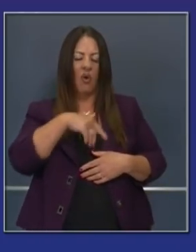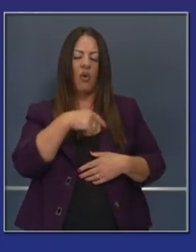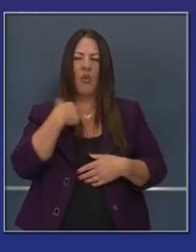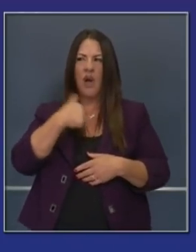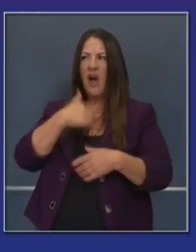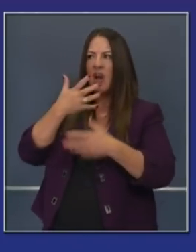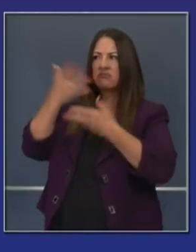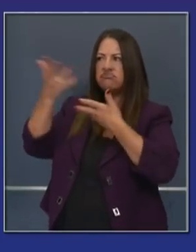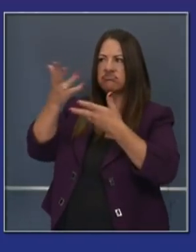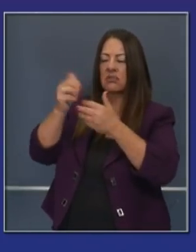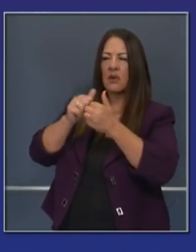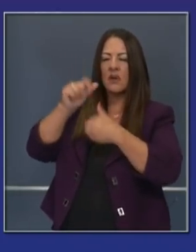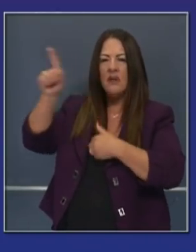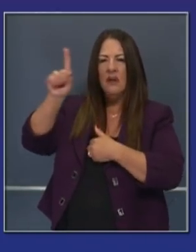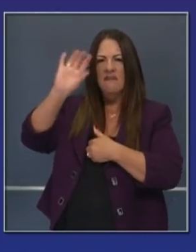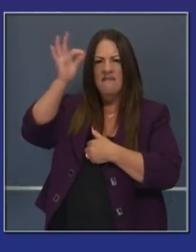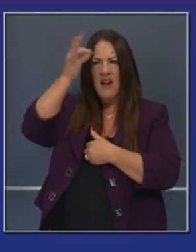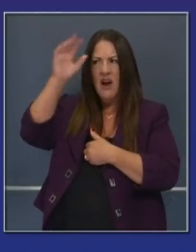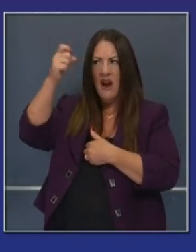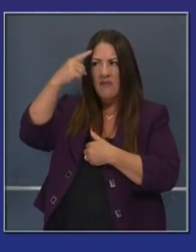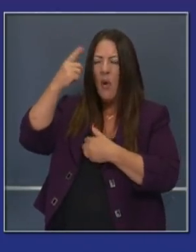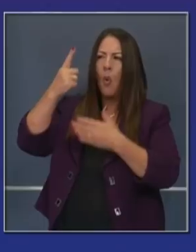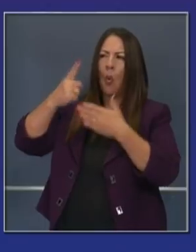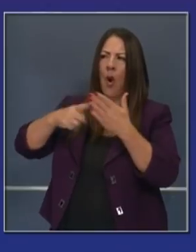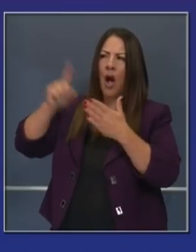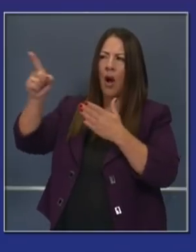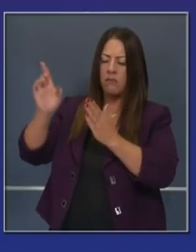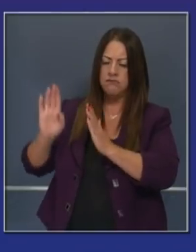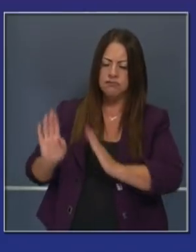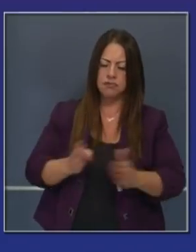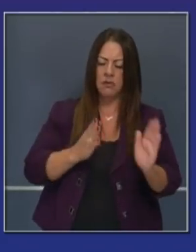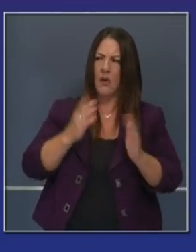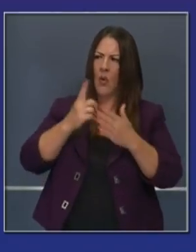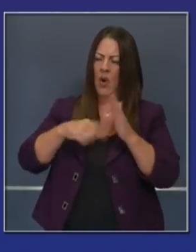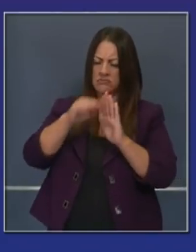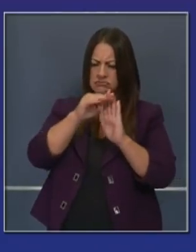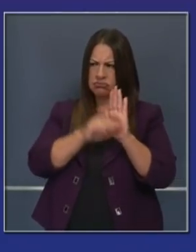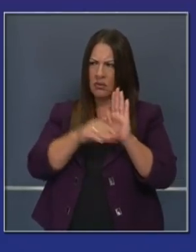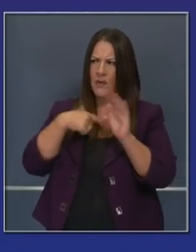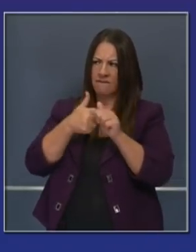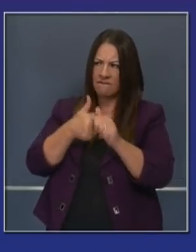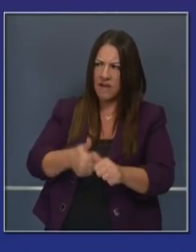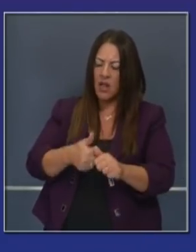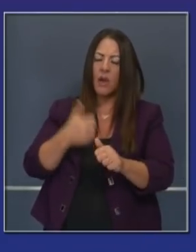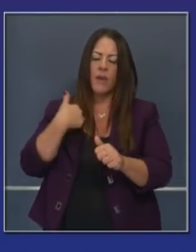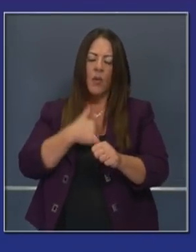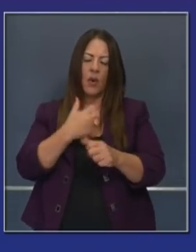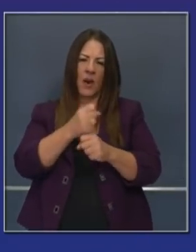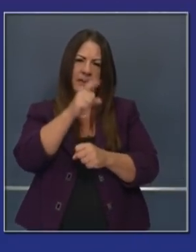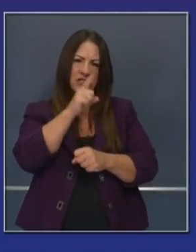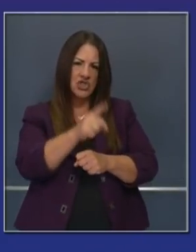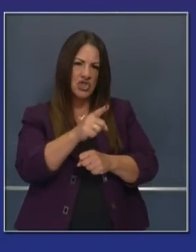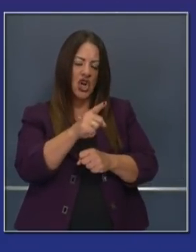FOLKS OF UCLA, STANFORD, BERKELEY AND OTHER EXTRAORDINARY INSTITUTIONS THAT ARE ALREADY DEEPLY ENGAGED THE FEDERAL GOVERNMENT ON THE